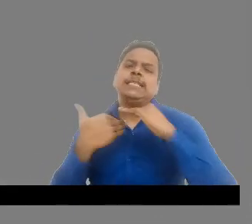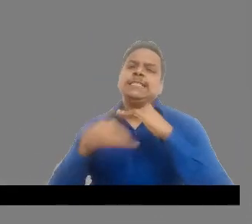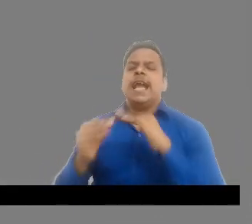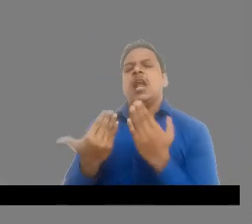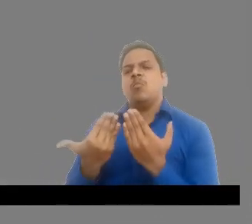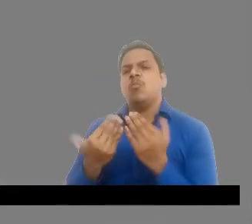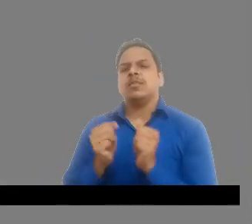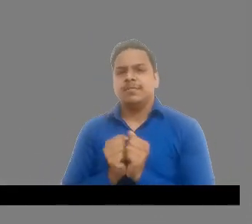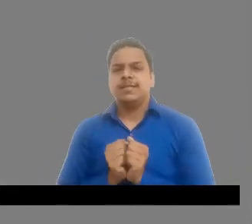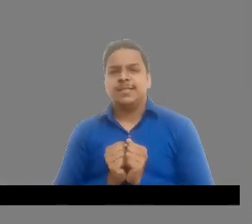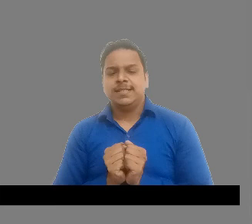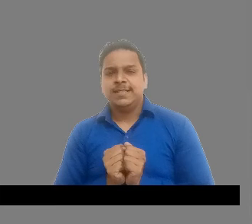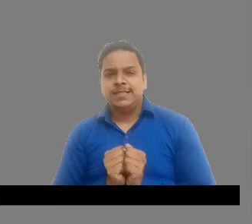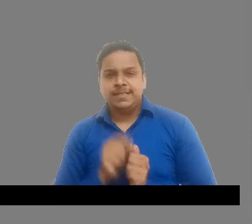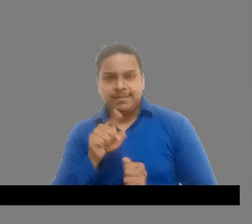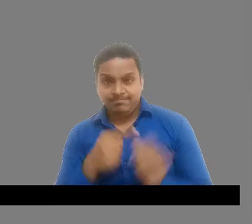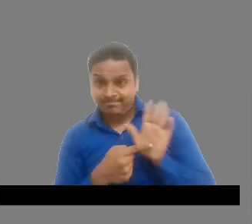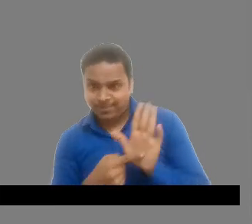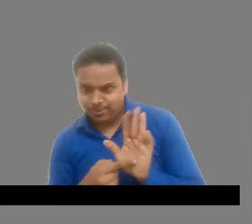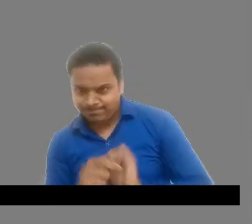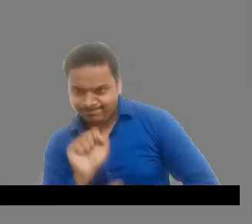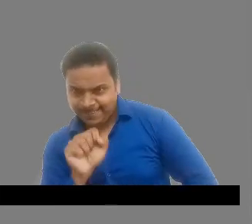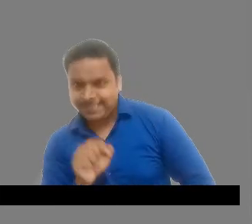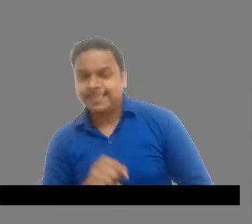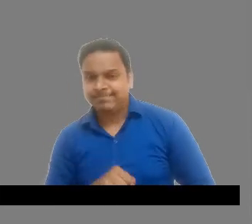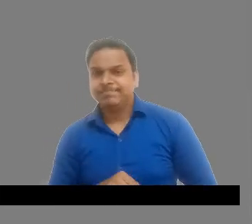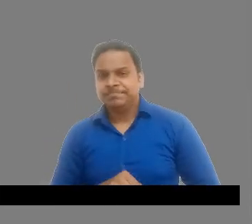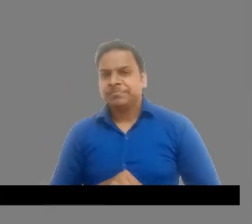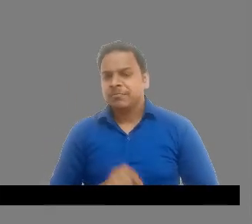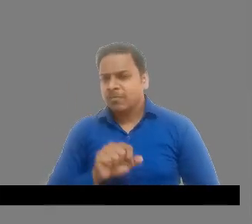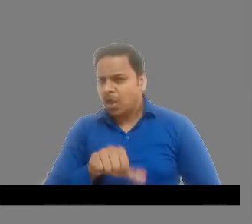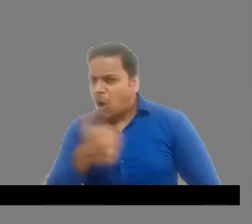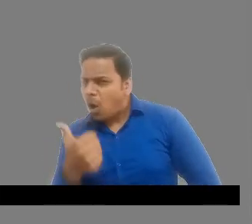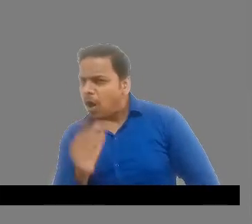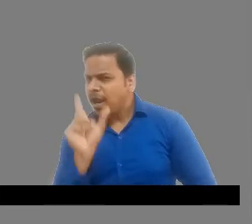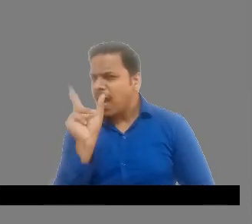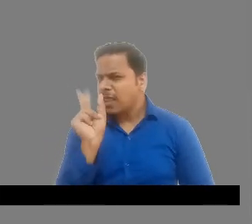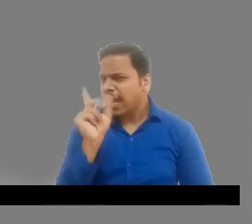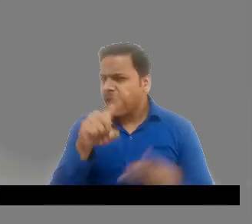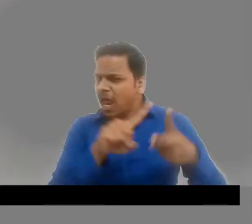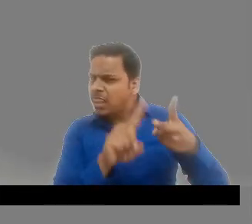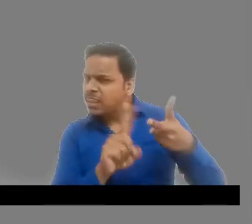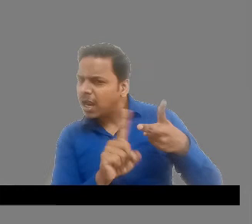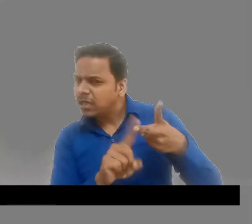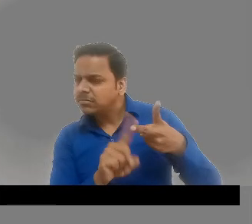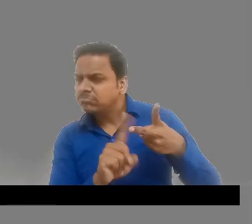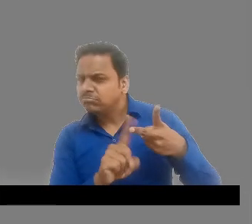So this Mark sheet gets sent to this particular person. Or there is one more way of sharing